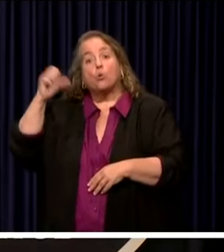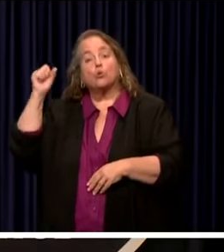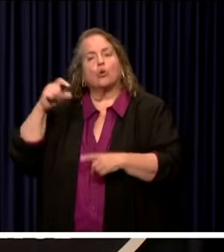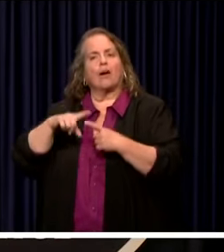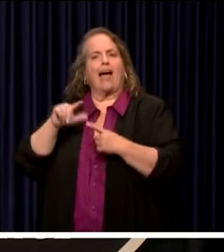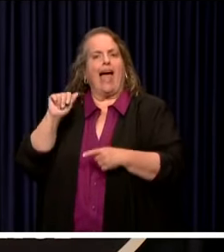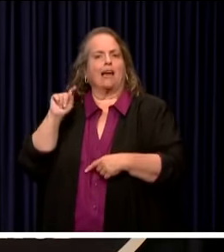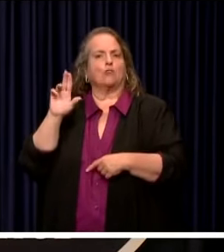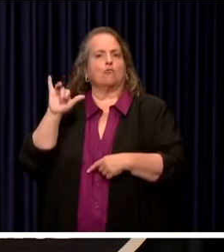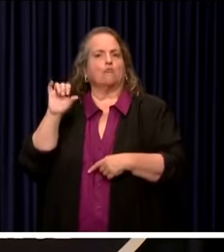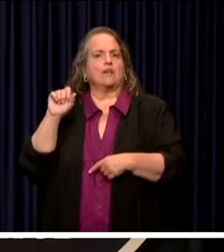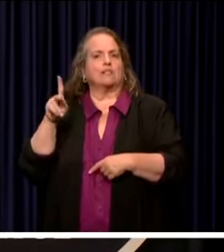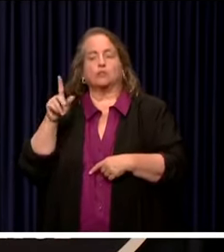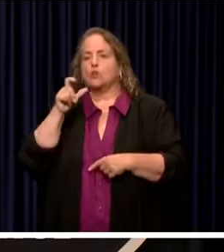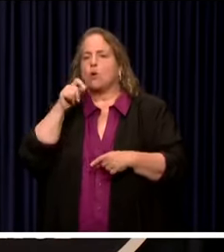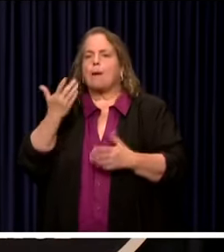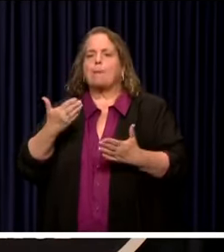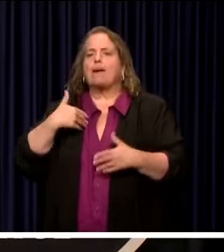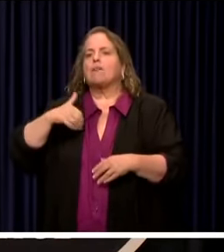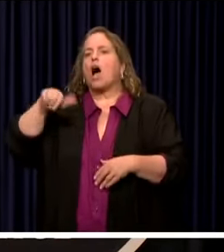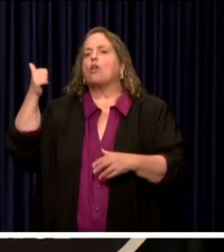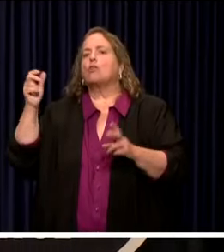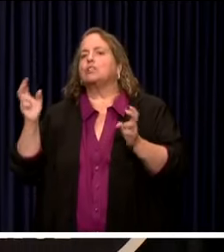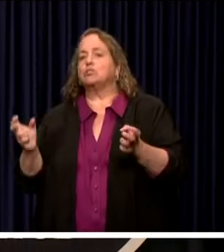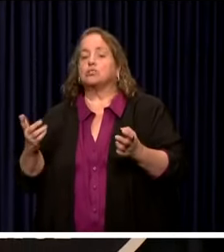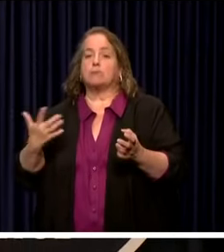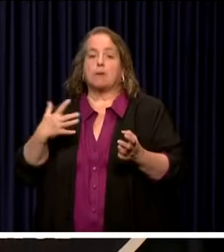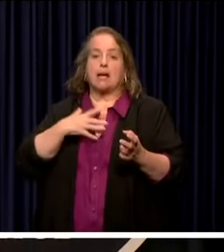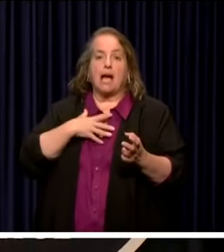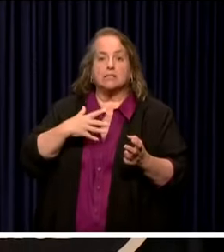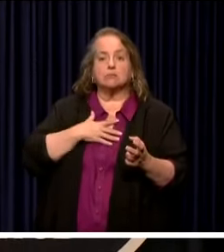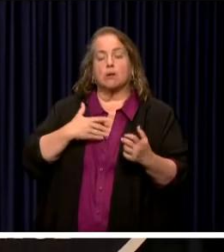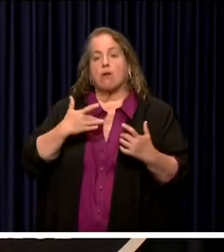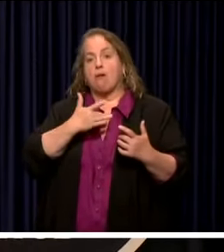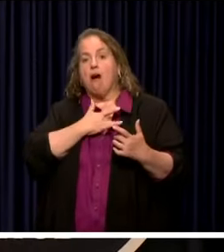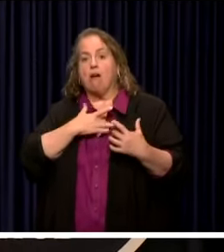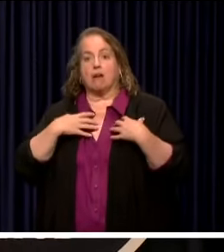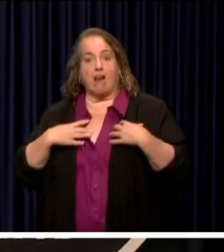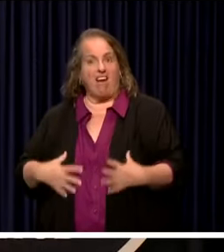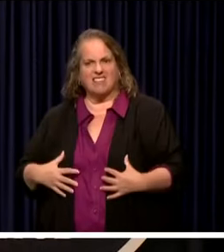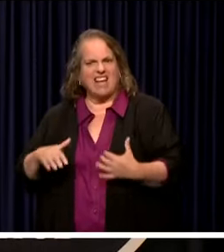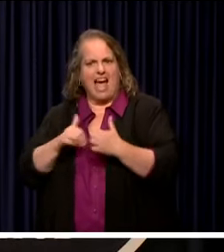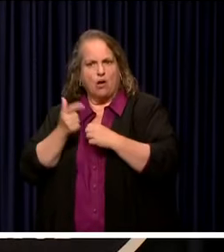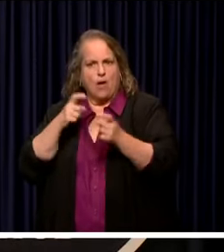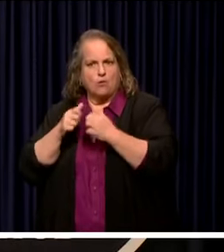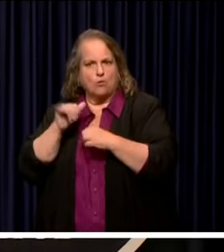BIG THINGS WE'RE LOOKING AT ON THE WEBSITE YOU WHEN YOU SUBMIT YOUR PLANS.